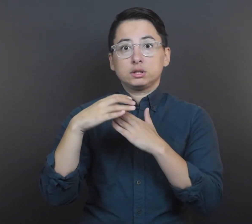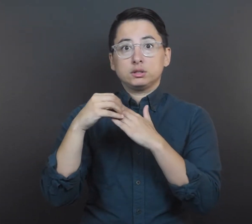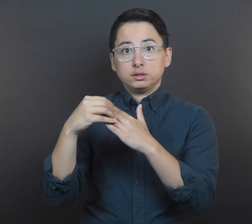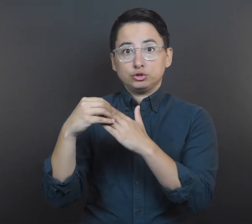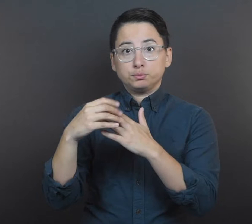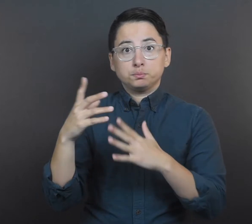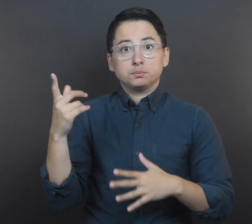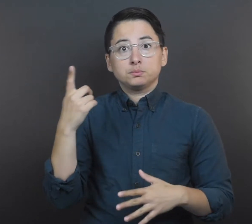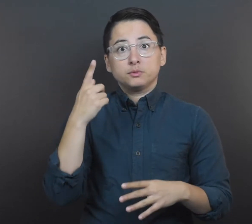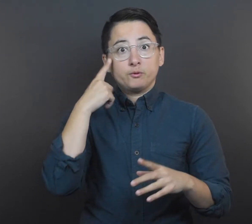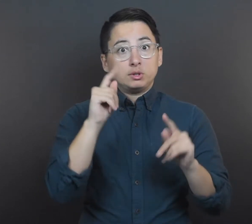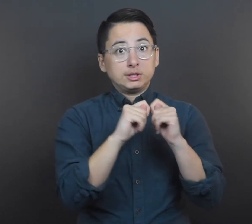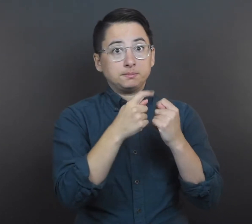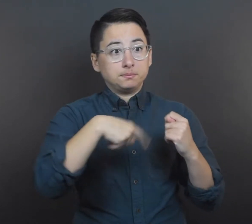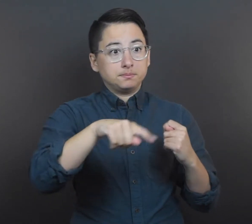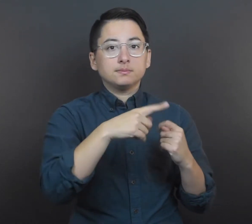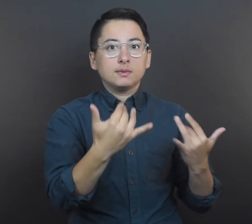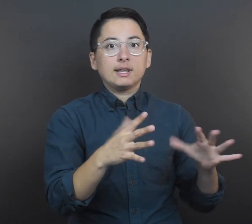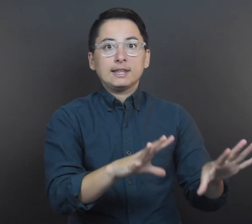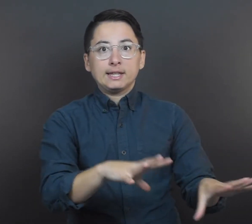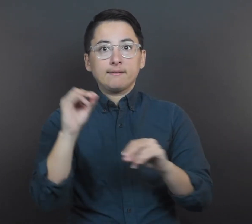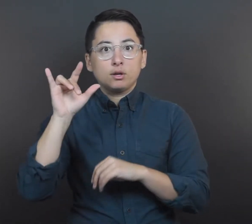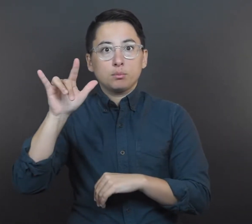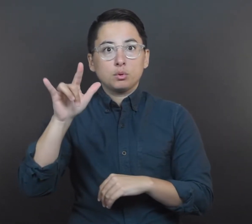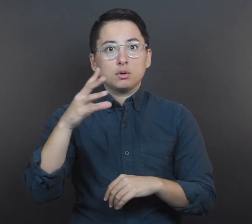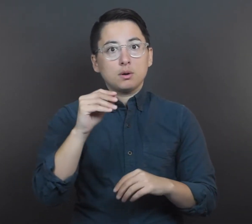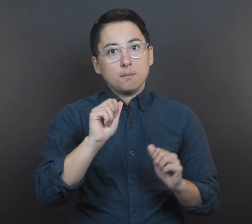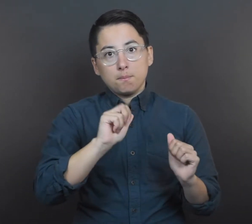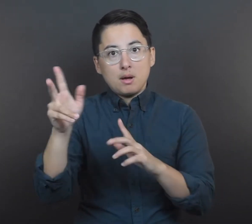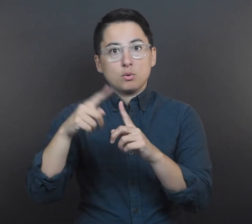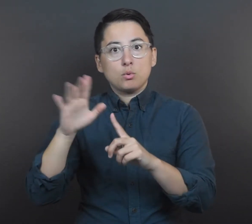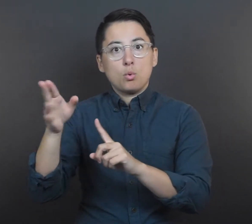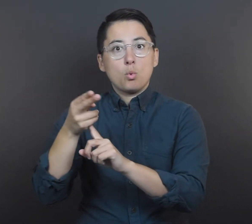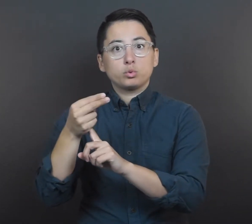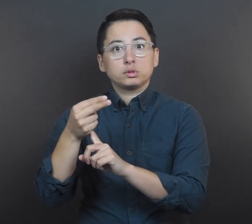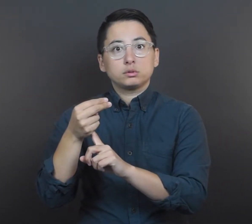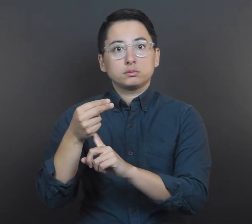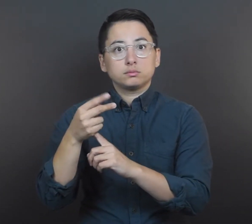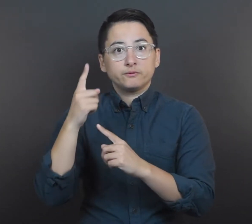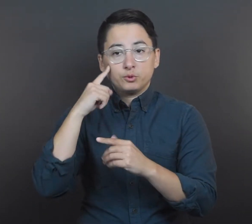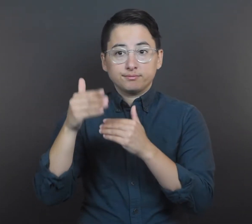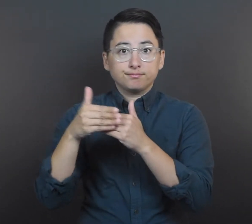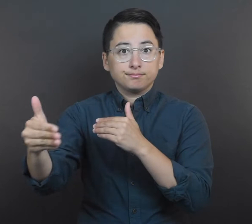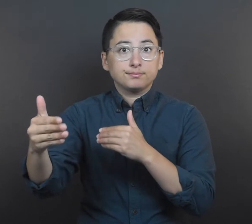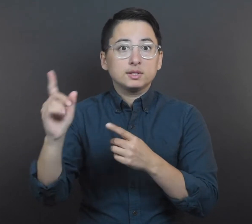them that all connecting flights bringing in repats were suspended until further notice.